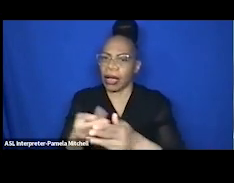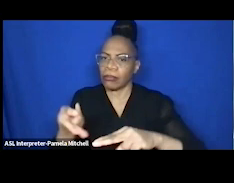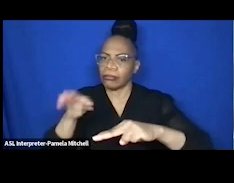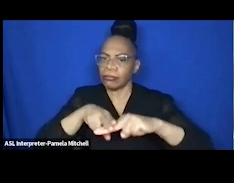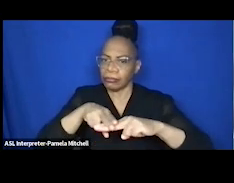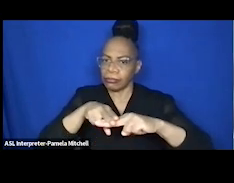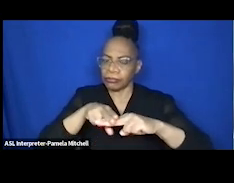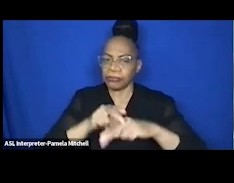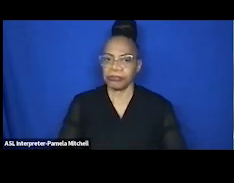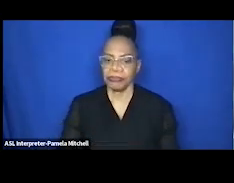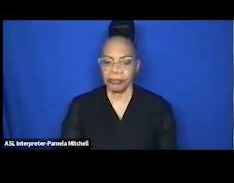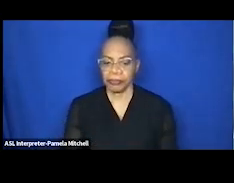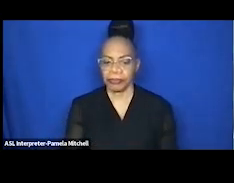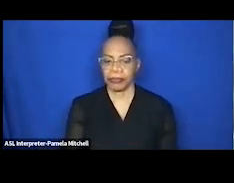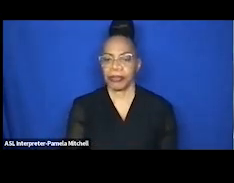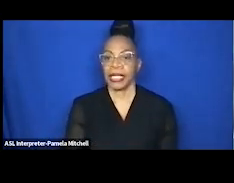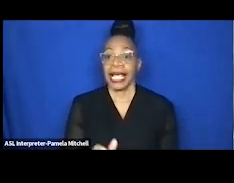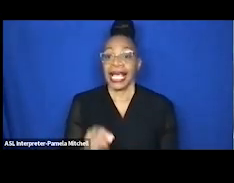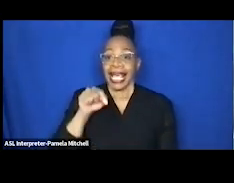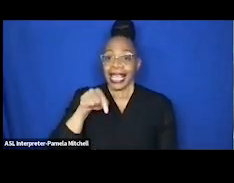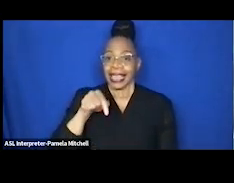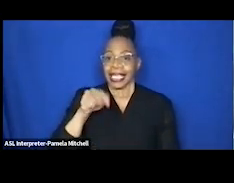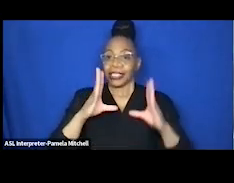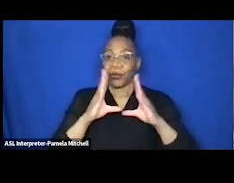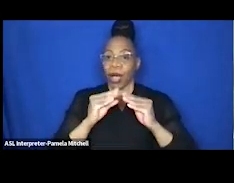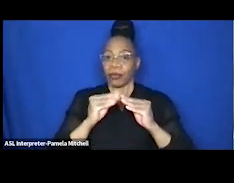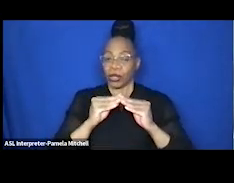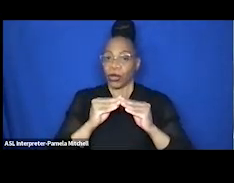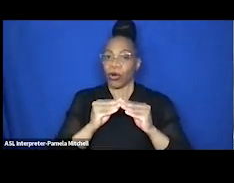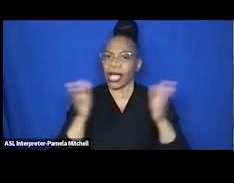So everyone here, you know, on this webinar today, I really kind of encourage you to take a second